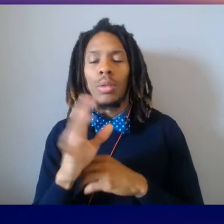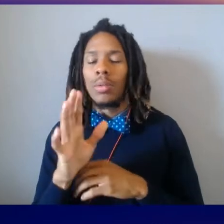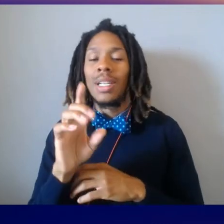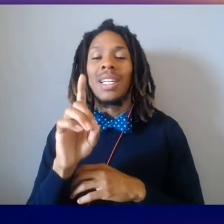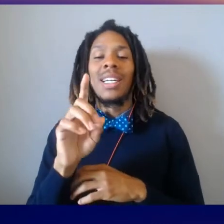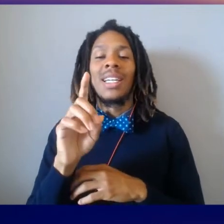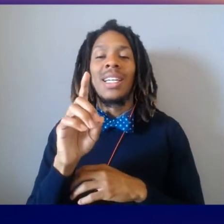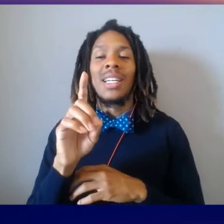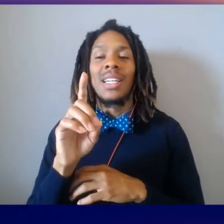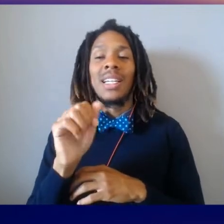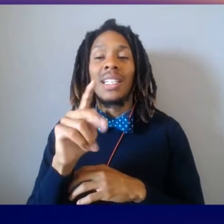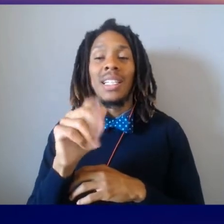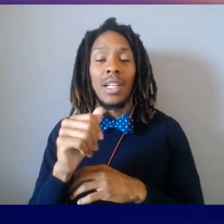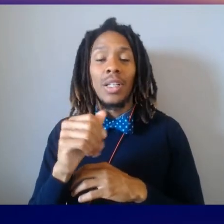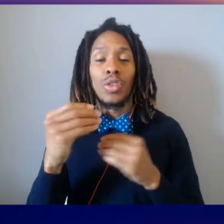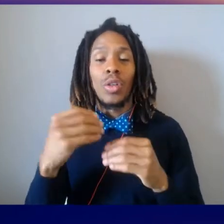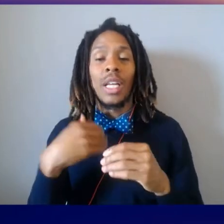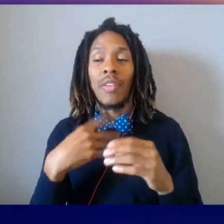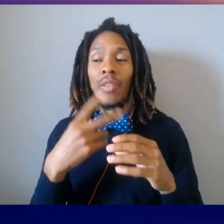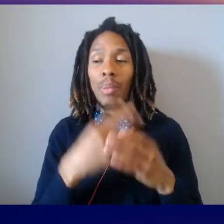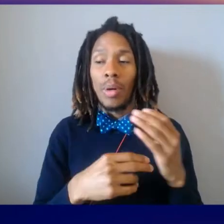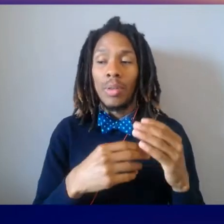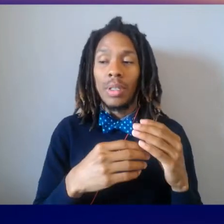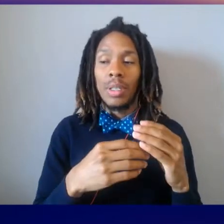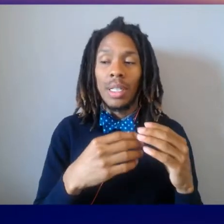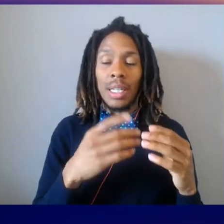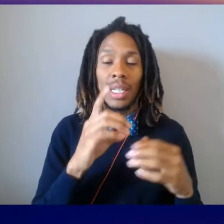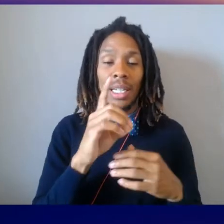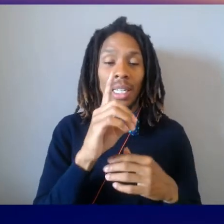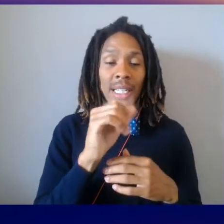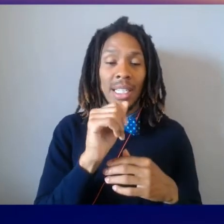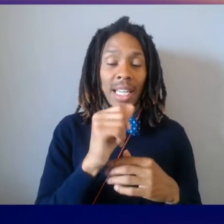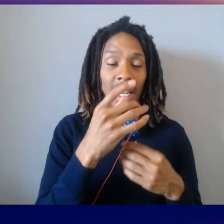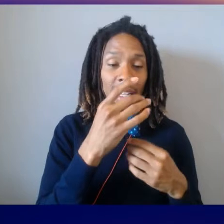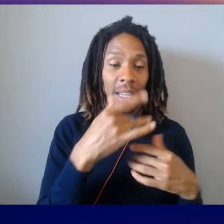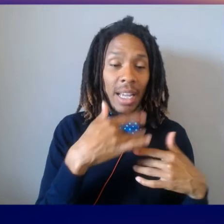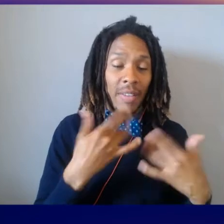data events and management events. In this case, data events for S3,